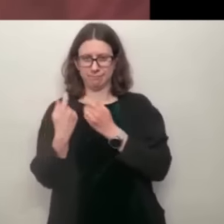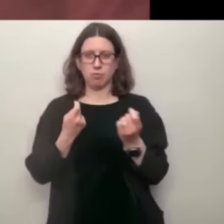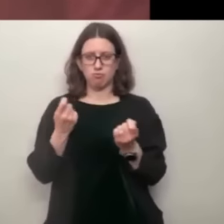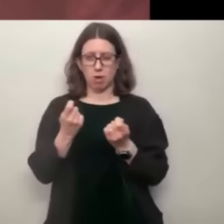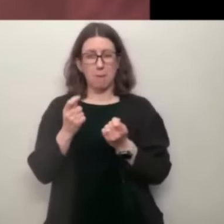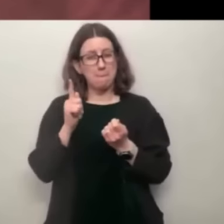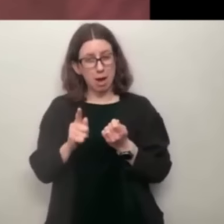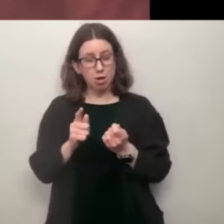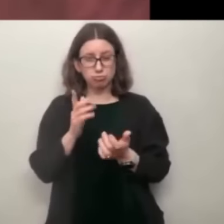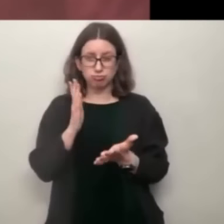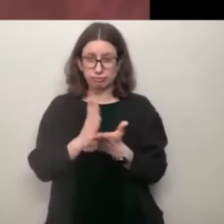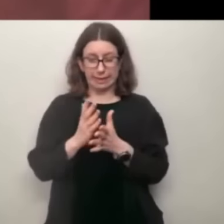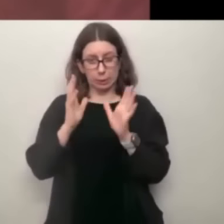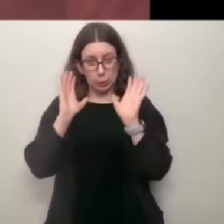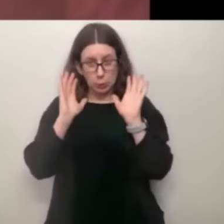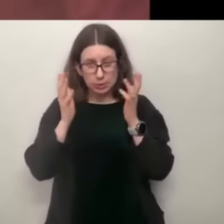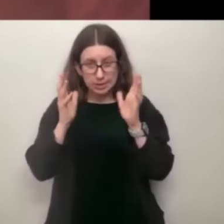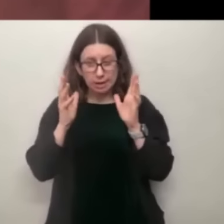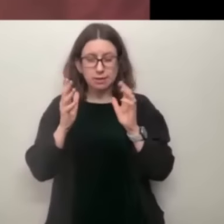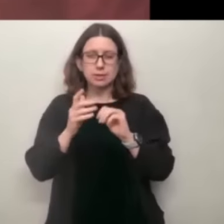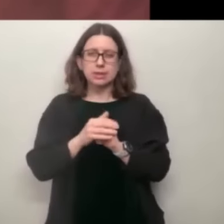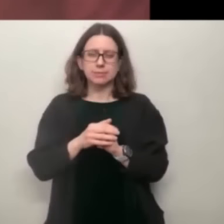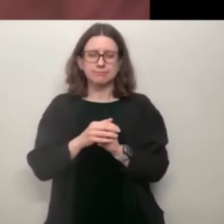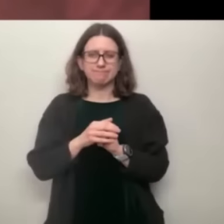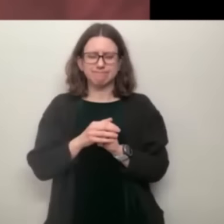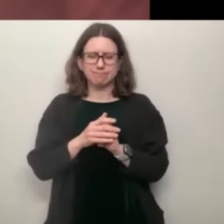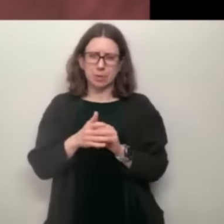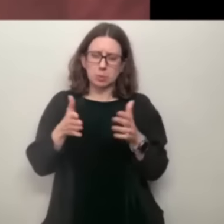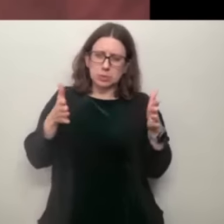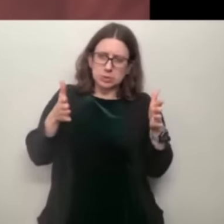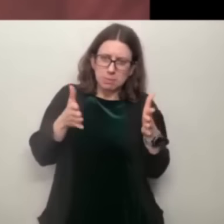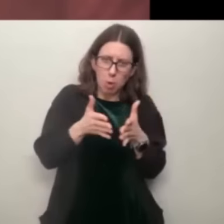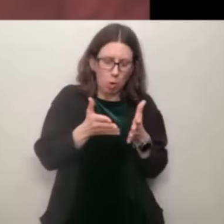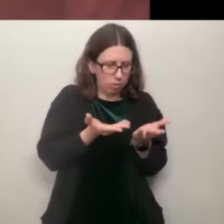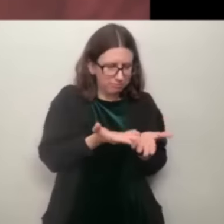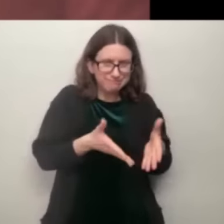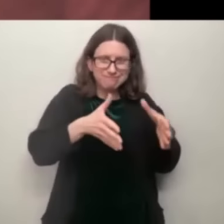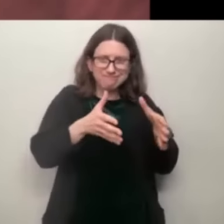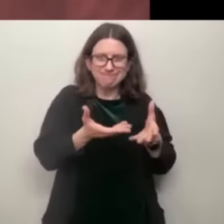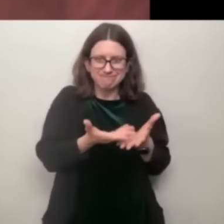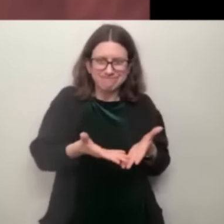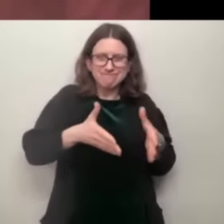In addition to the many smaller domestic castings being produced, the company had also begun producing large